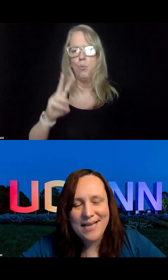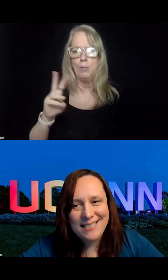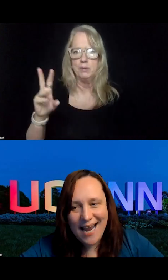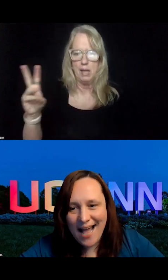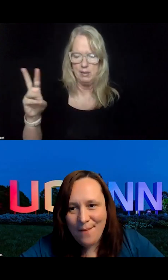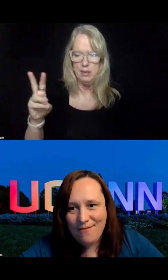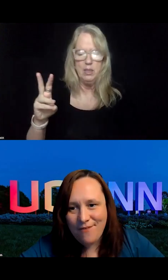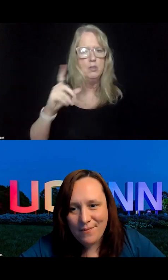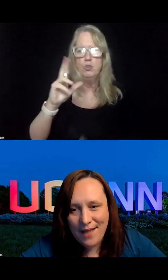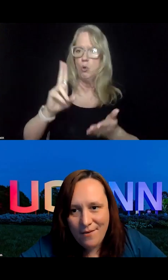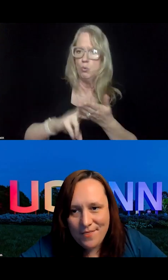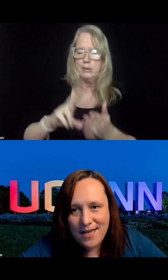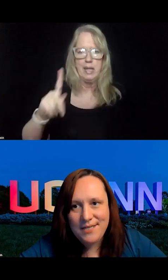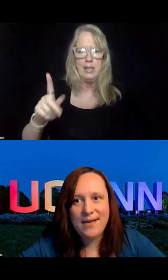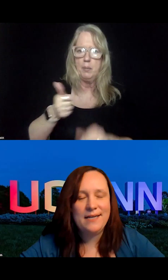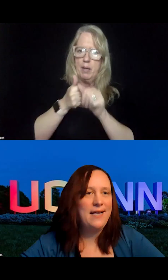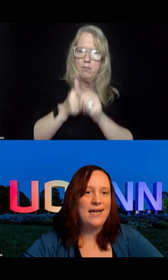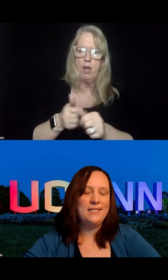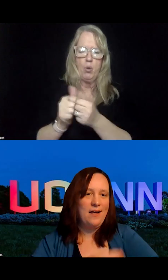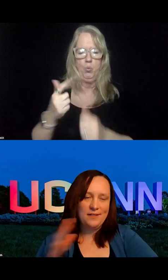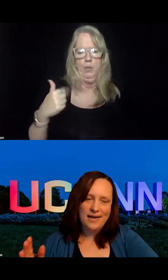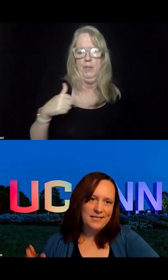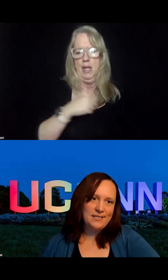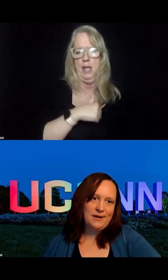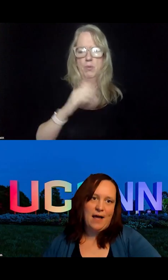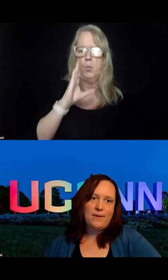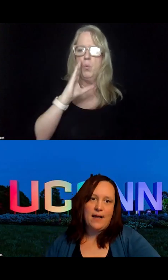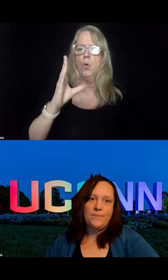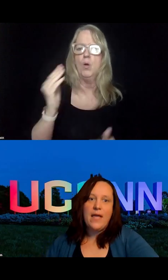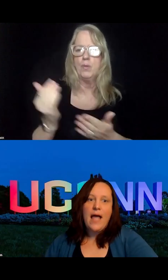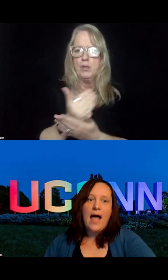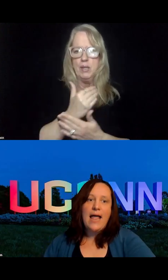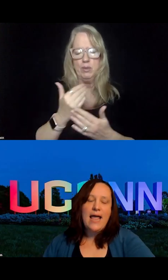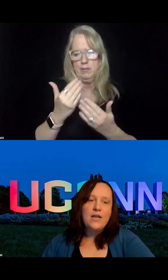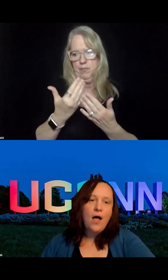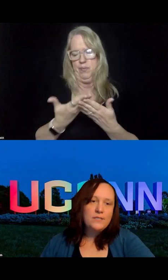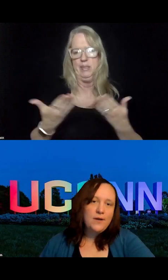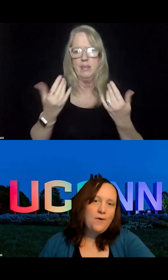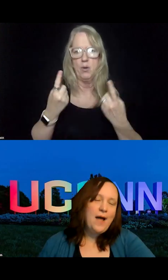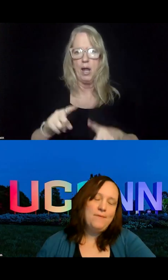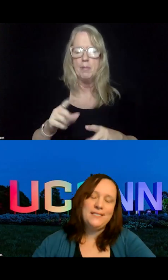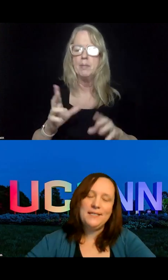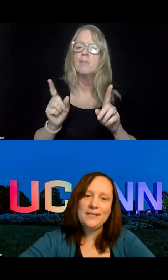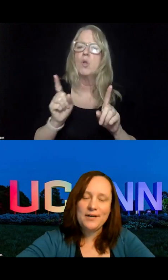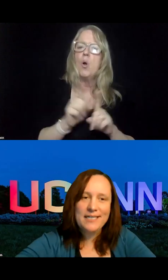PLEASE SIGN UP AND FOLLOW ALONG. YOU CAN CATCH ALL OF THE LATEST THINGS THAT ARE HAPPENING. ALSO, IT IS A LITTLE EARLY